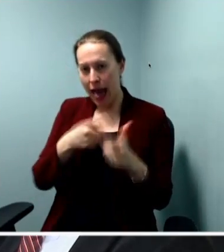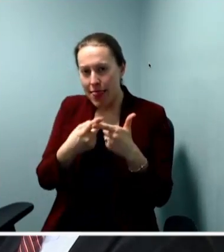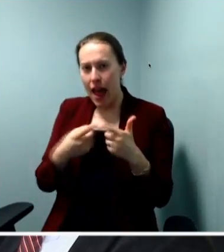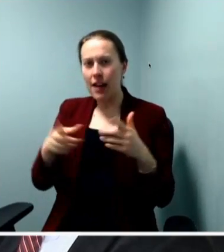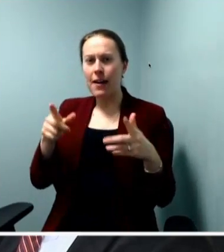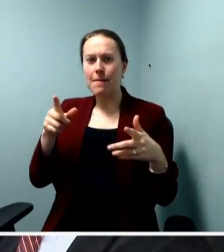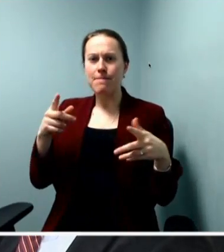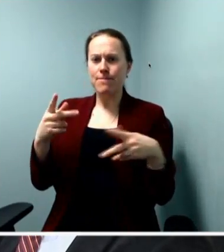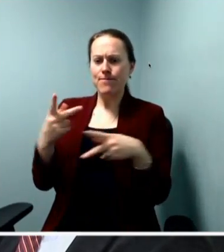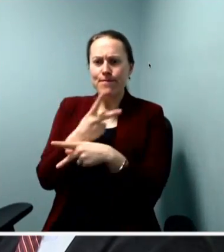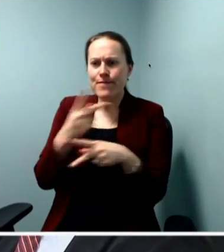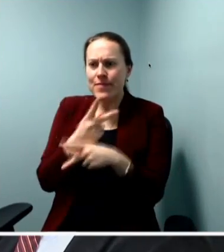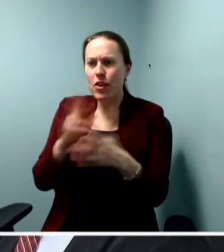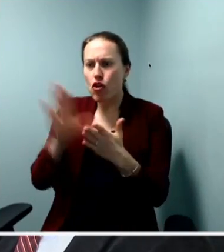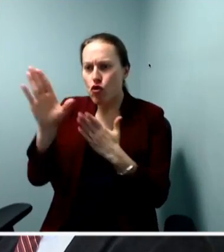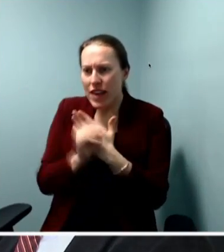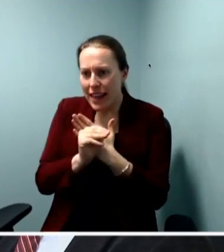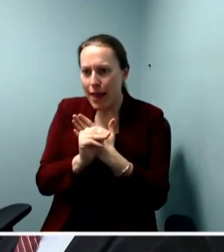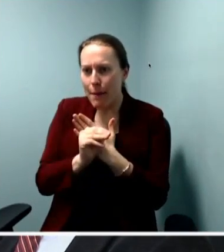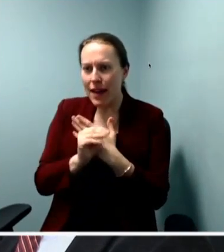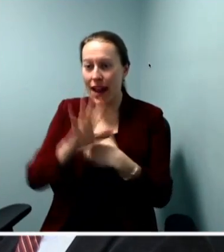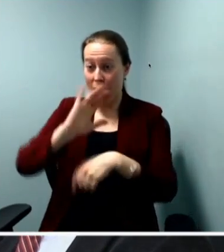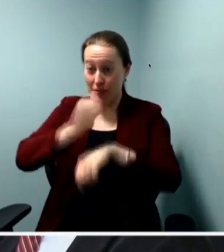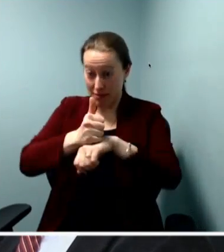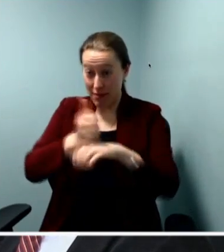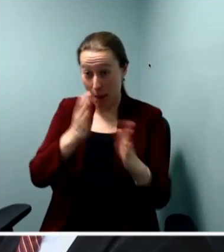having a plan, a backup perhaps, perhaps not,